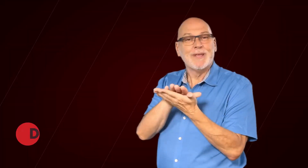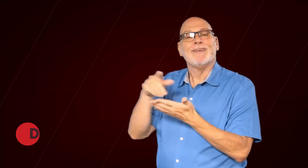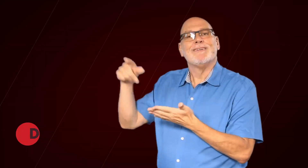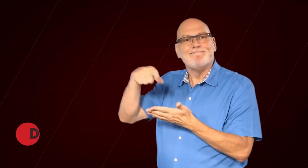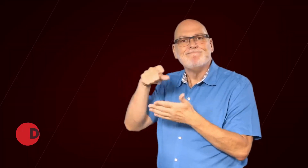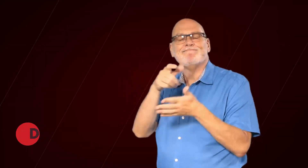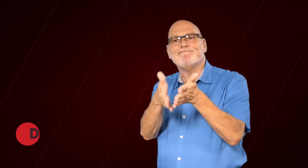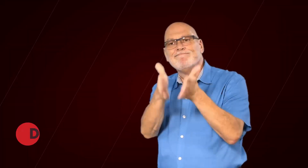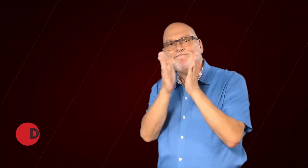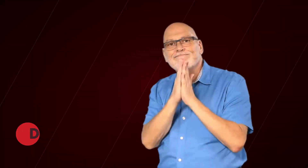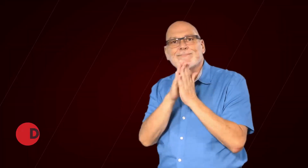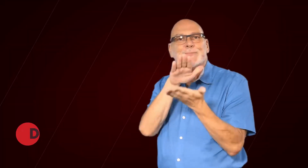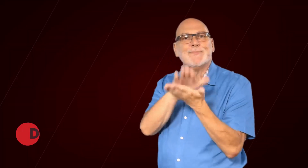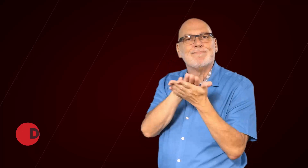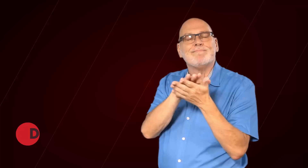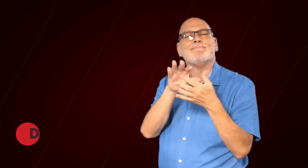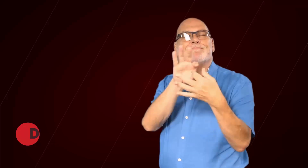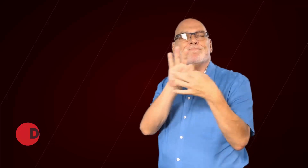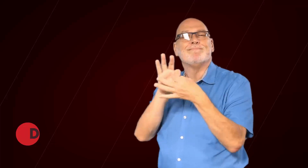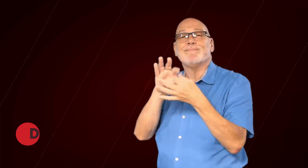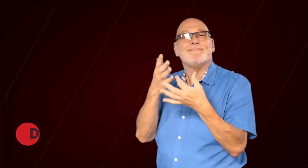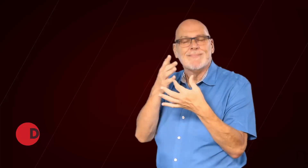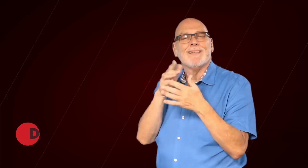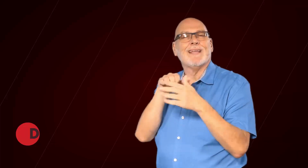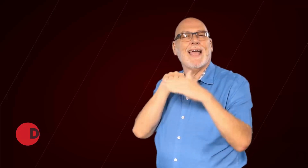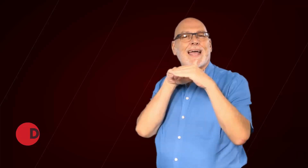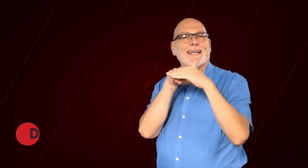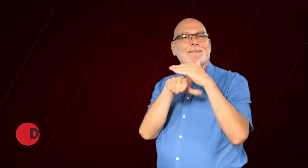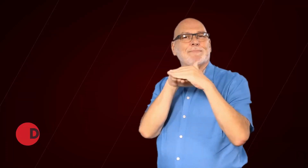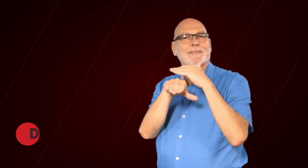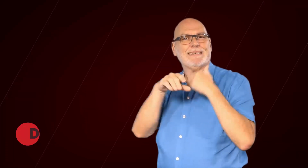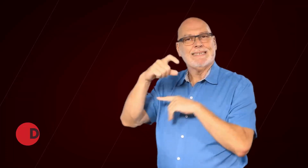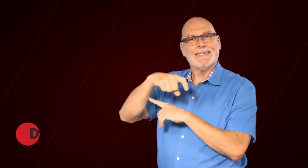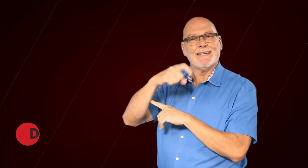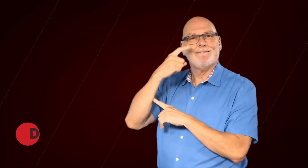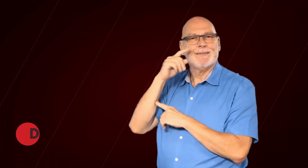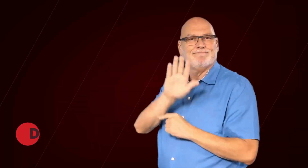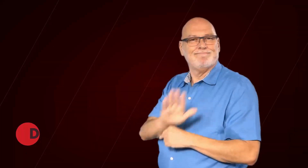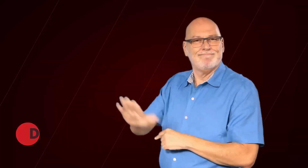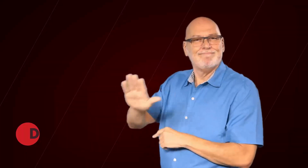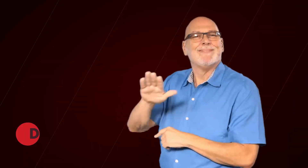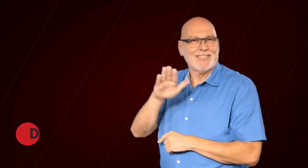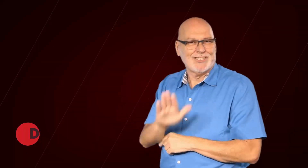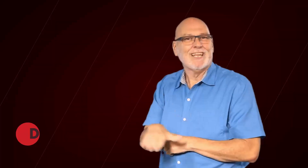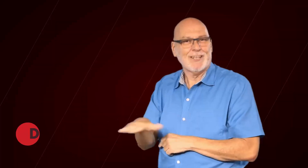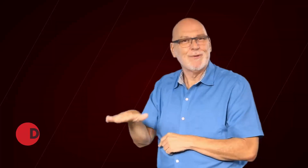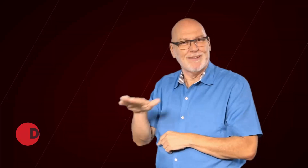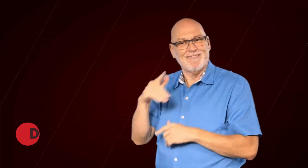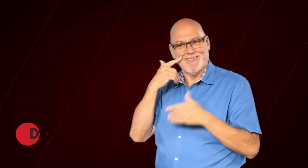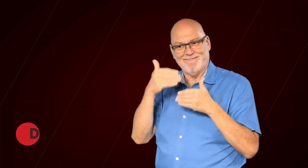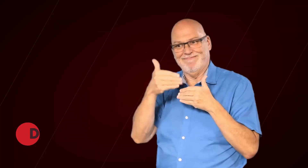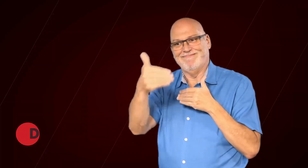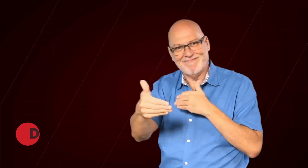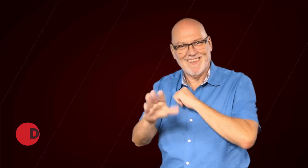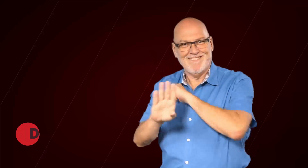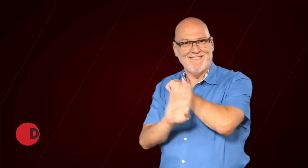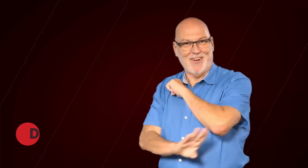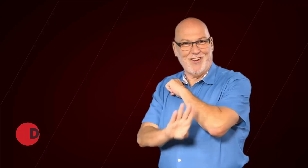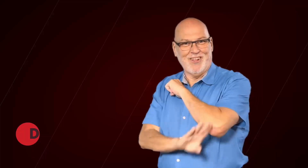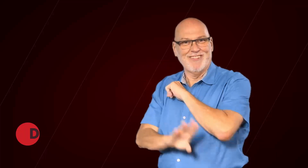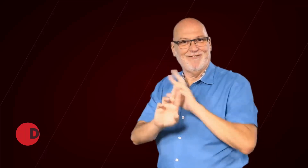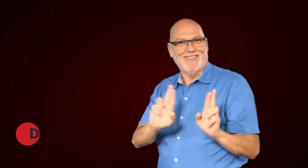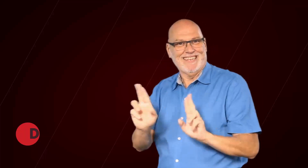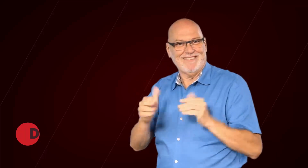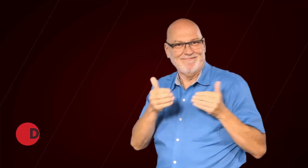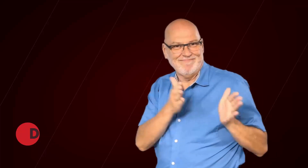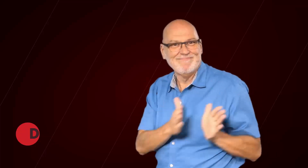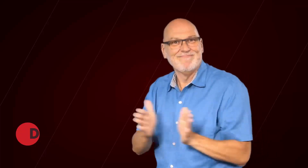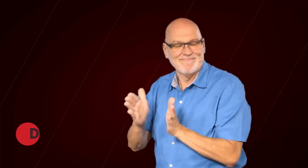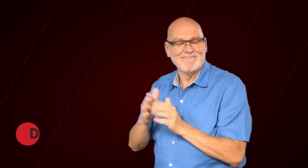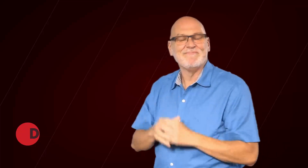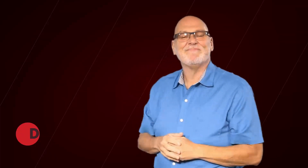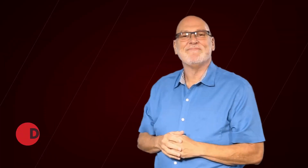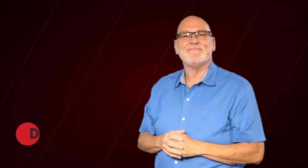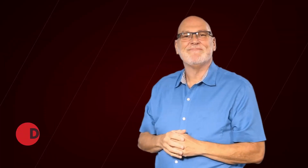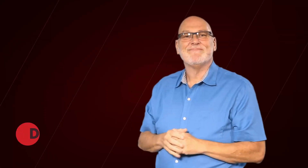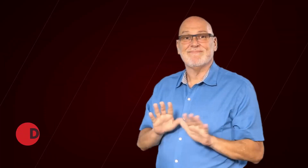and they need to request accessibility needed for their children for the following year.